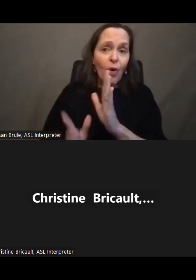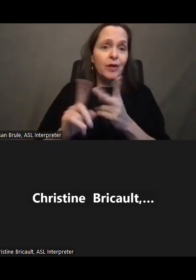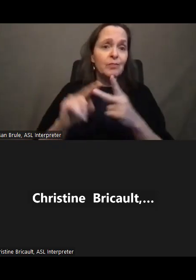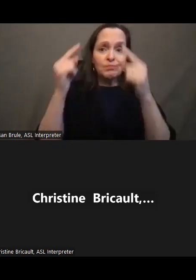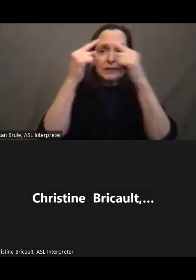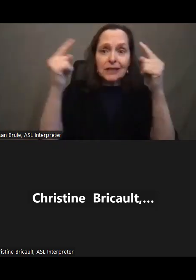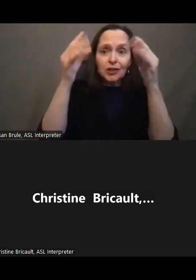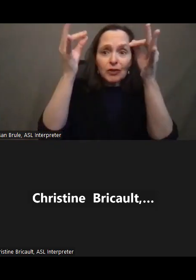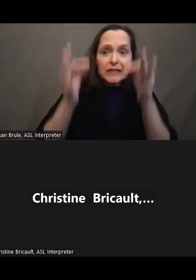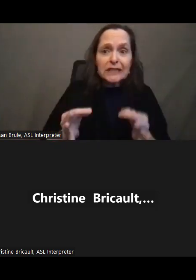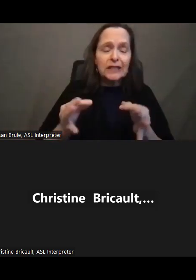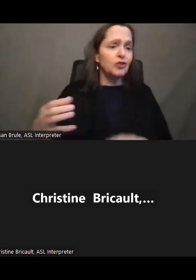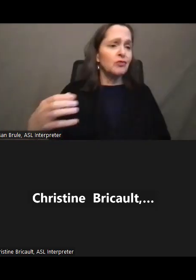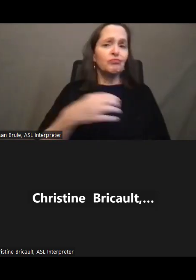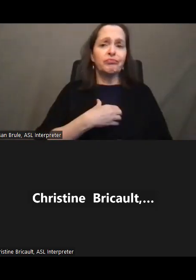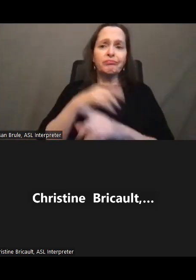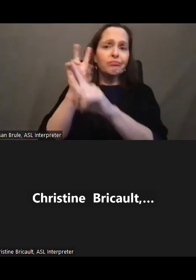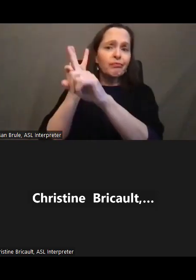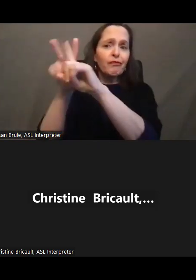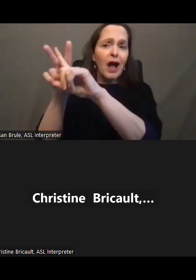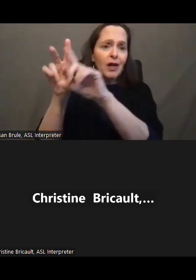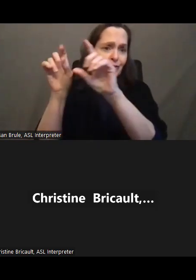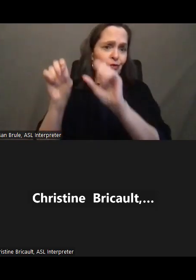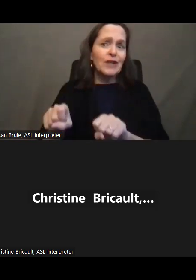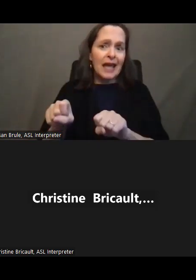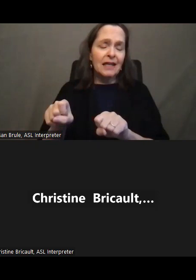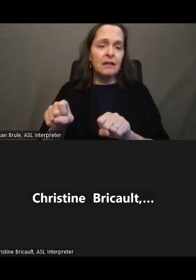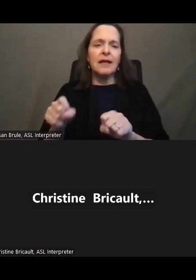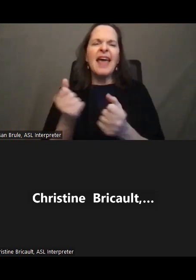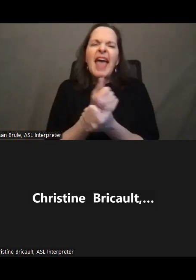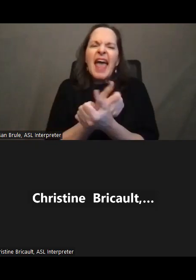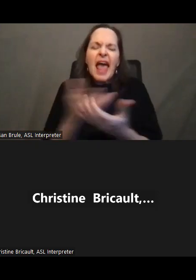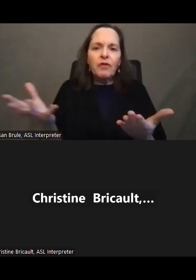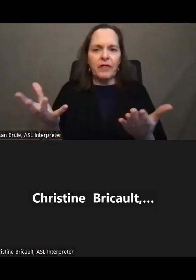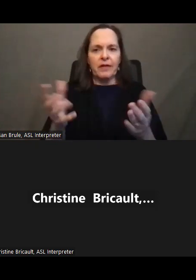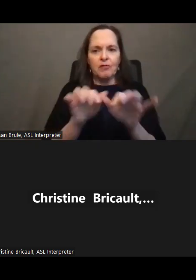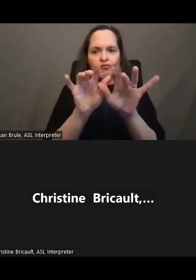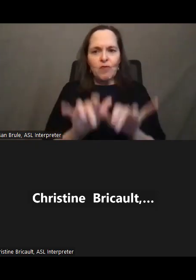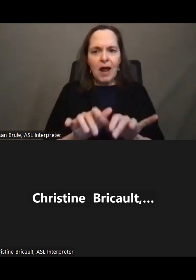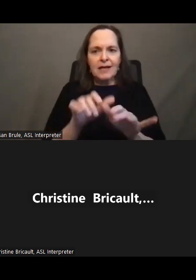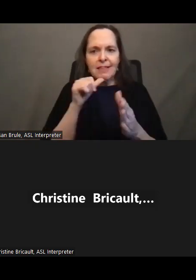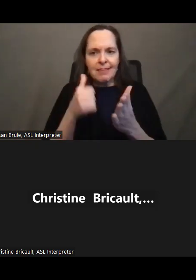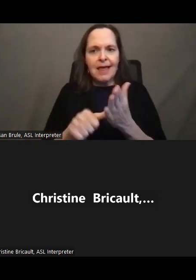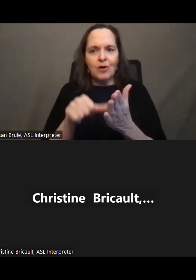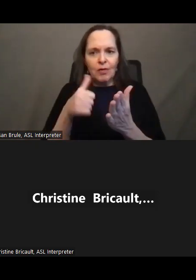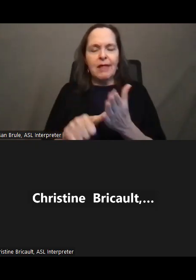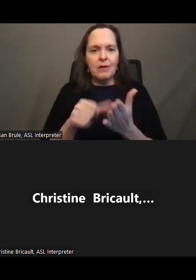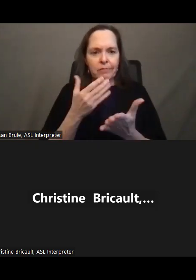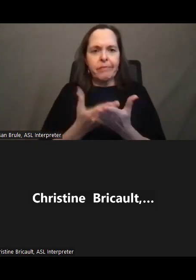I also really strongly recommend that all public entities have an appeal